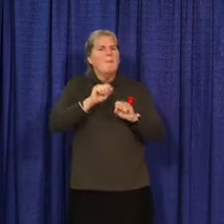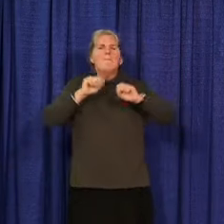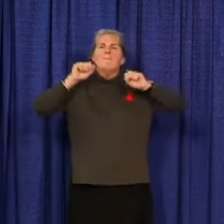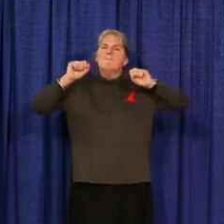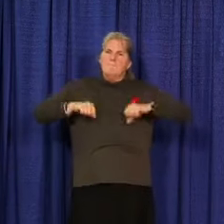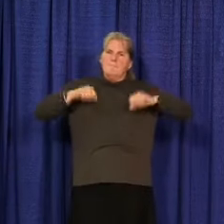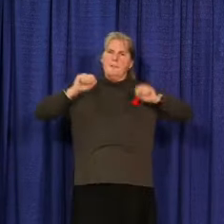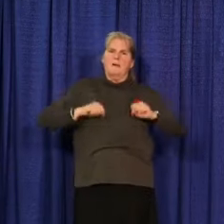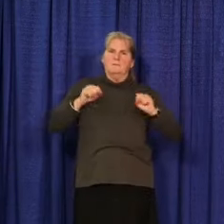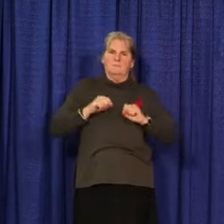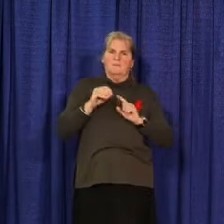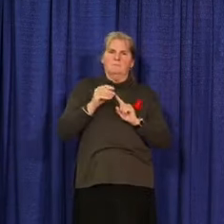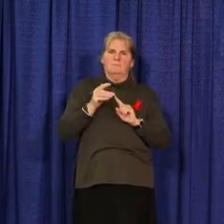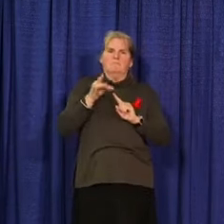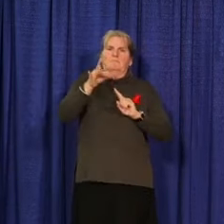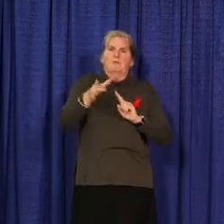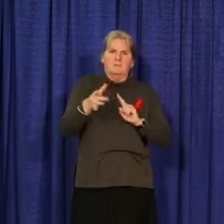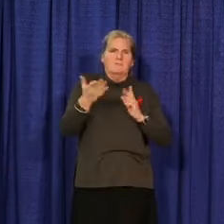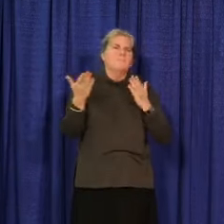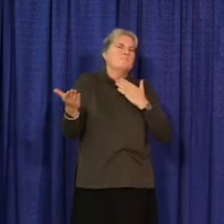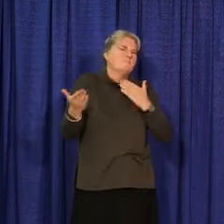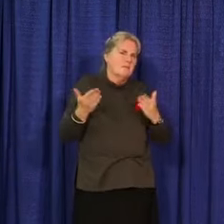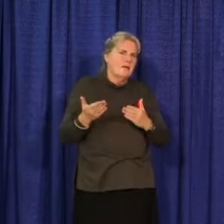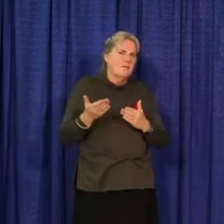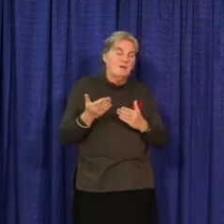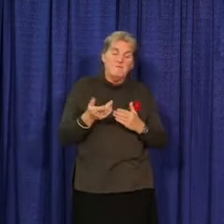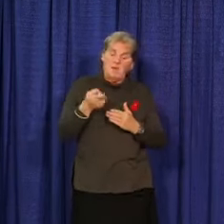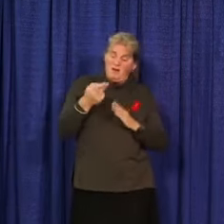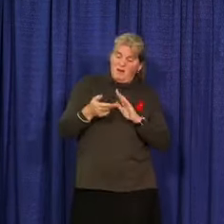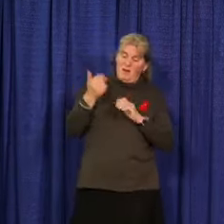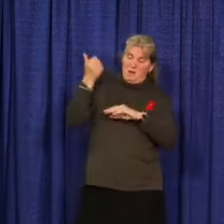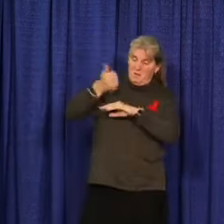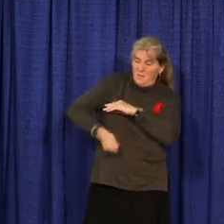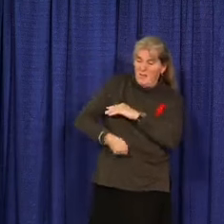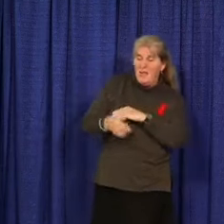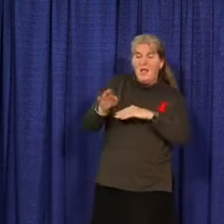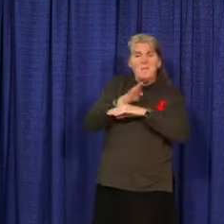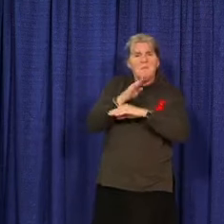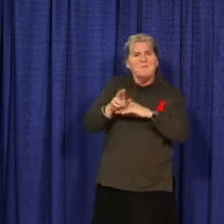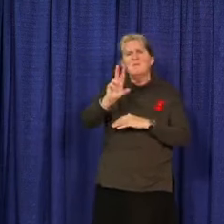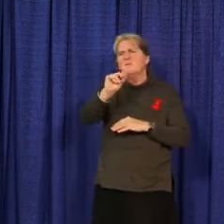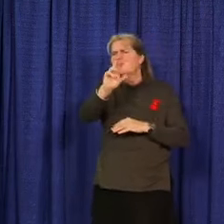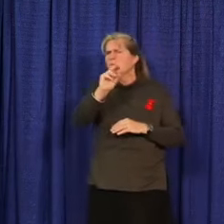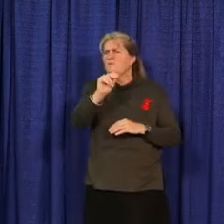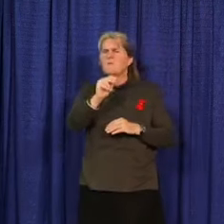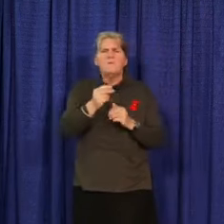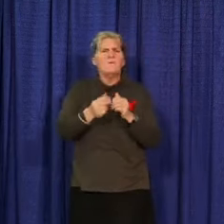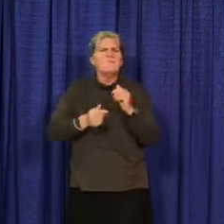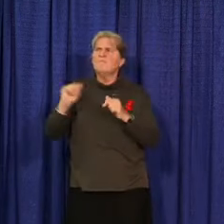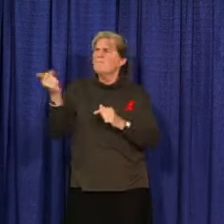We are being cautious, and this is no reflection on the business at all. Businesses have been extremely